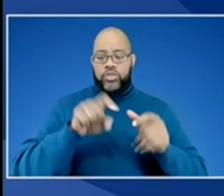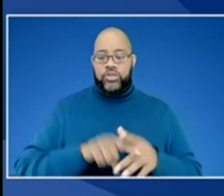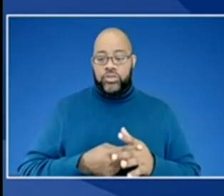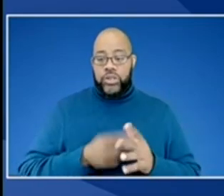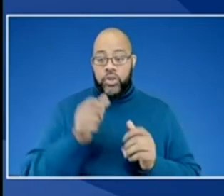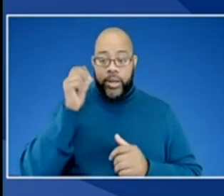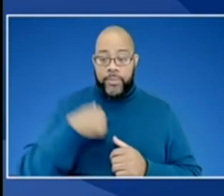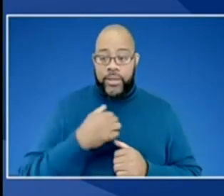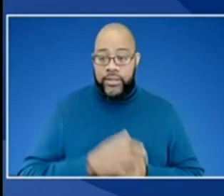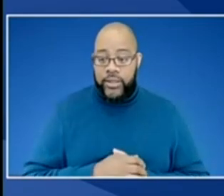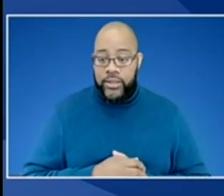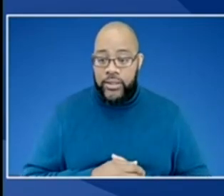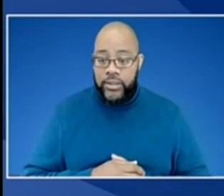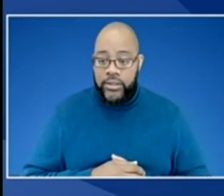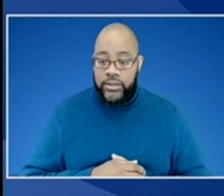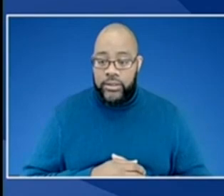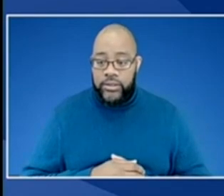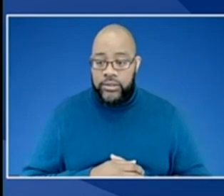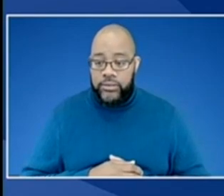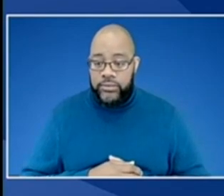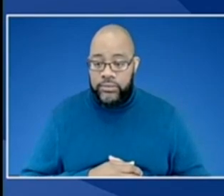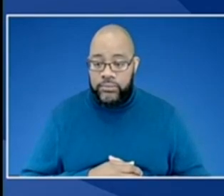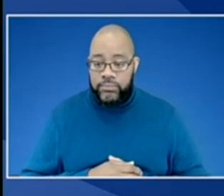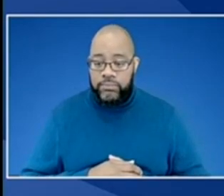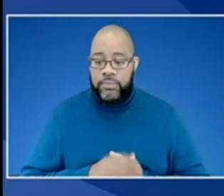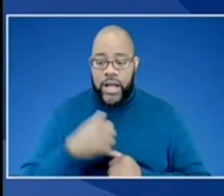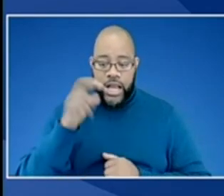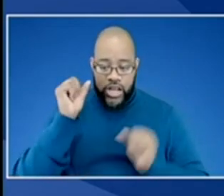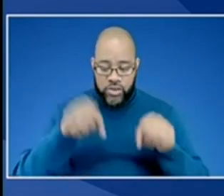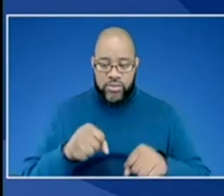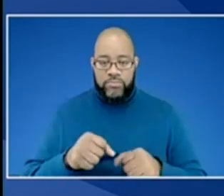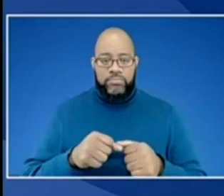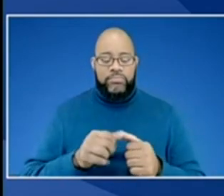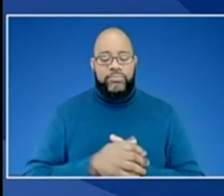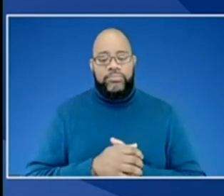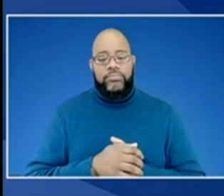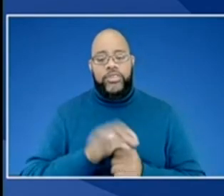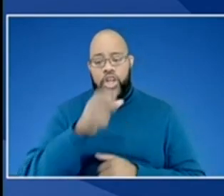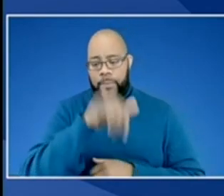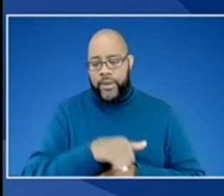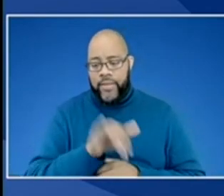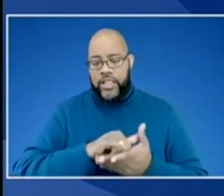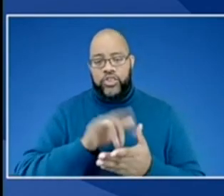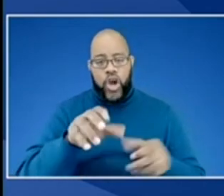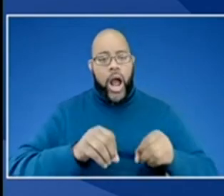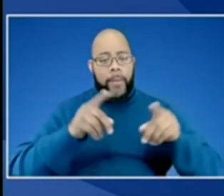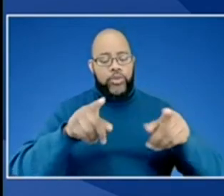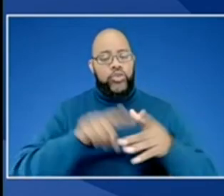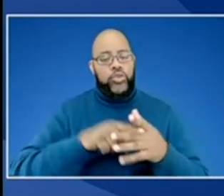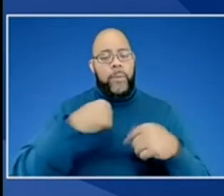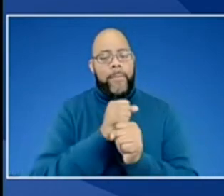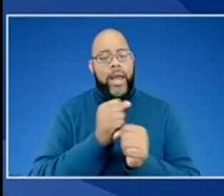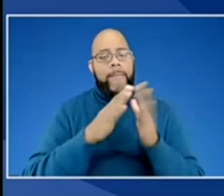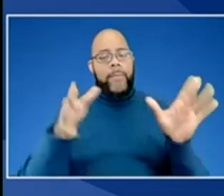Yes, can you hear me? I can, loud and clear. Jeremy, this is your opportunity to make public comment directly to the